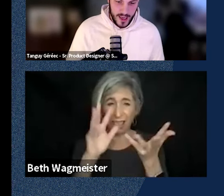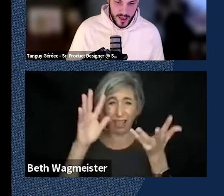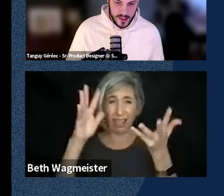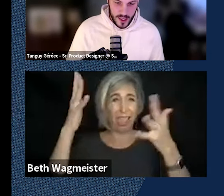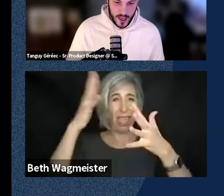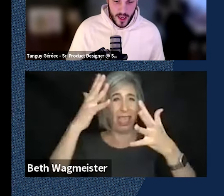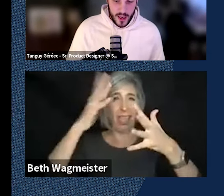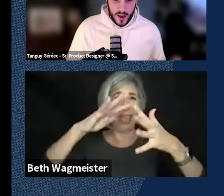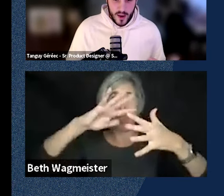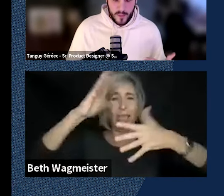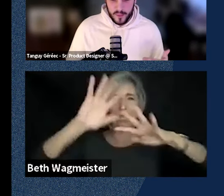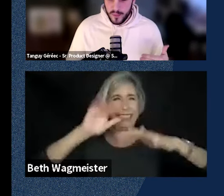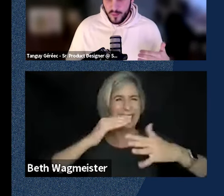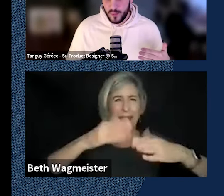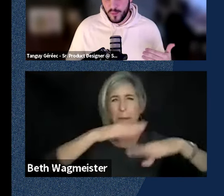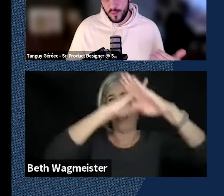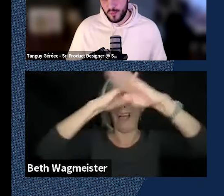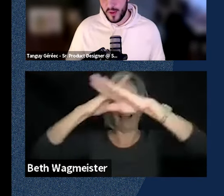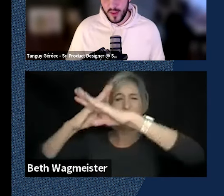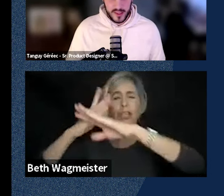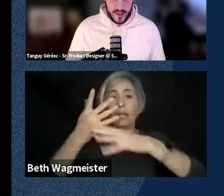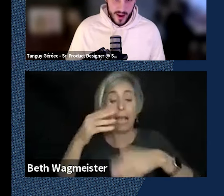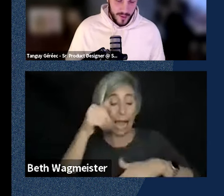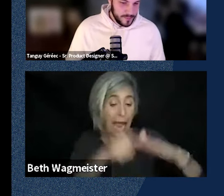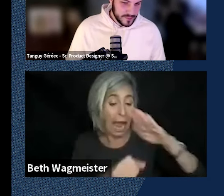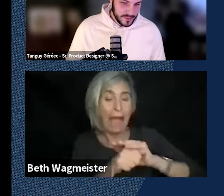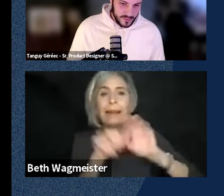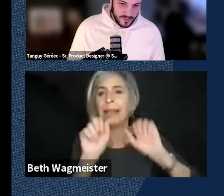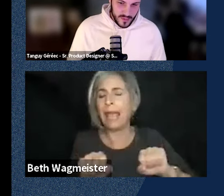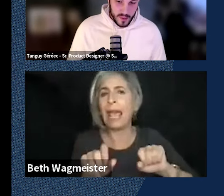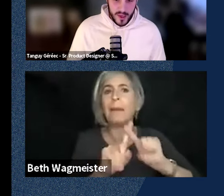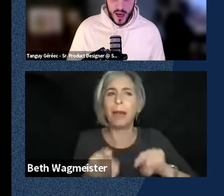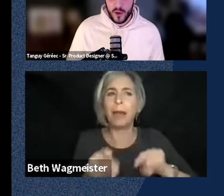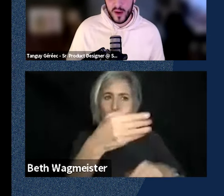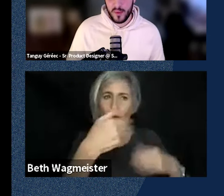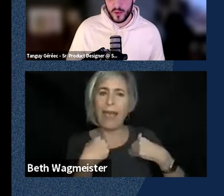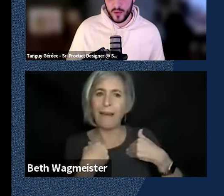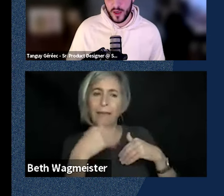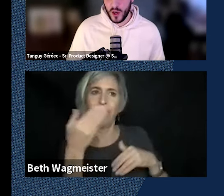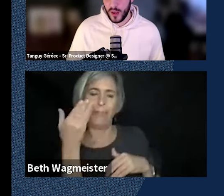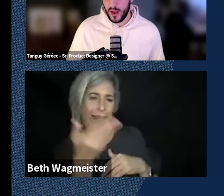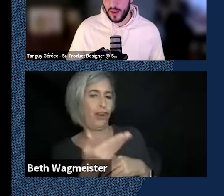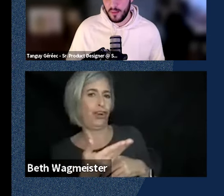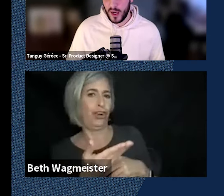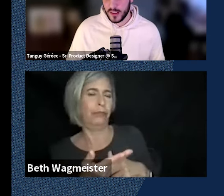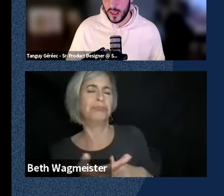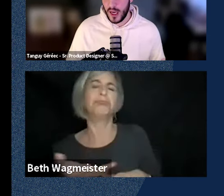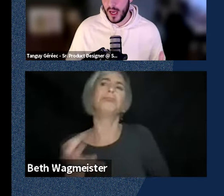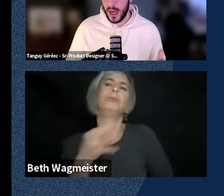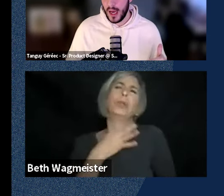it. But it's there. But now you might be wondering, okay, landmarks.